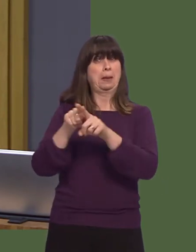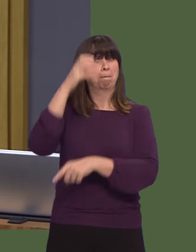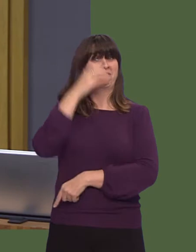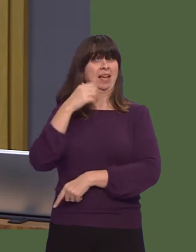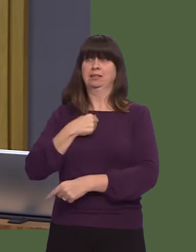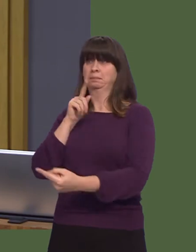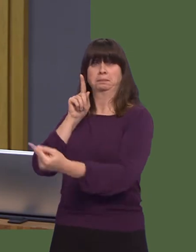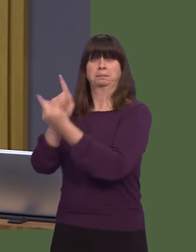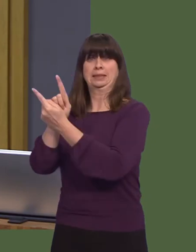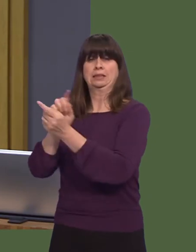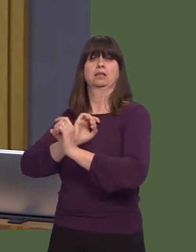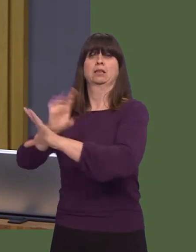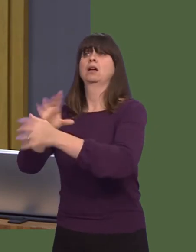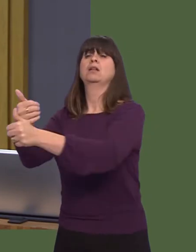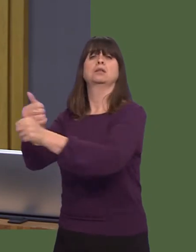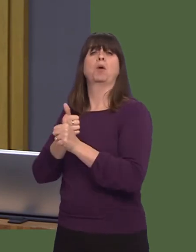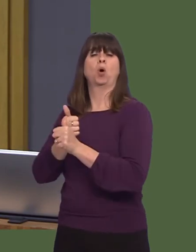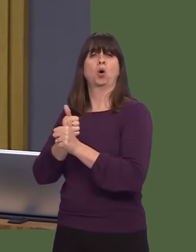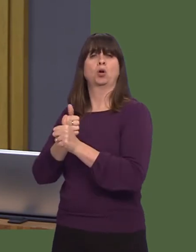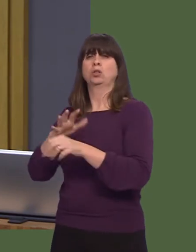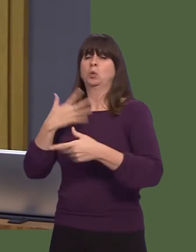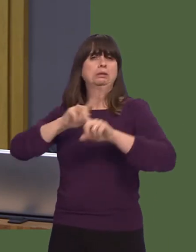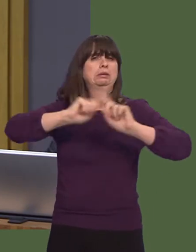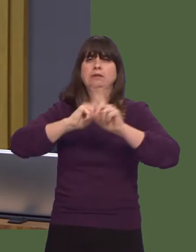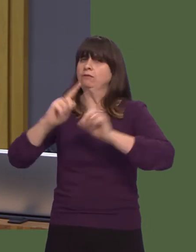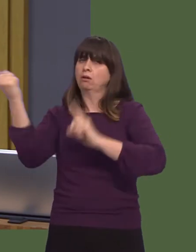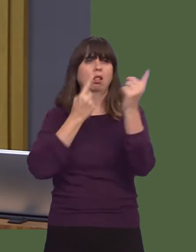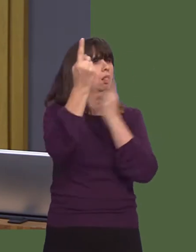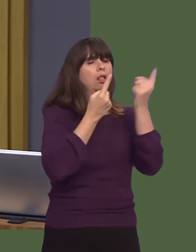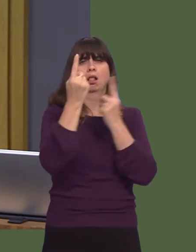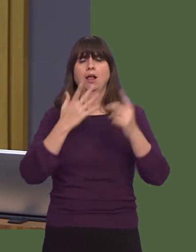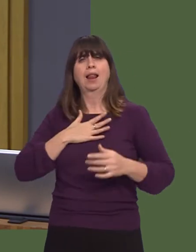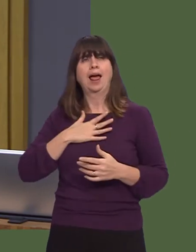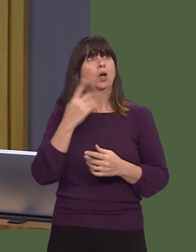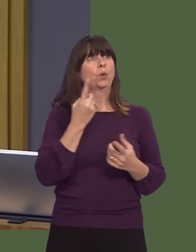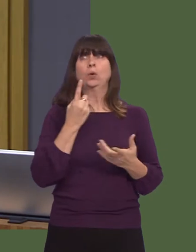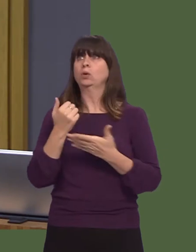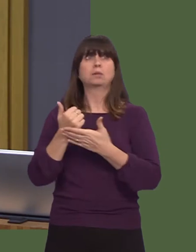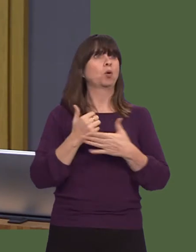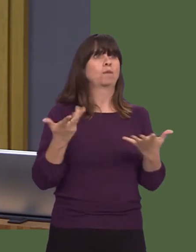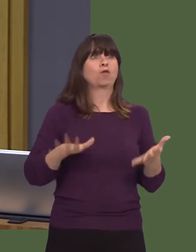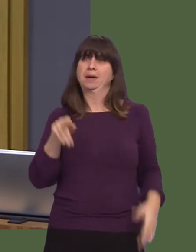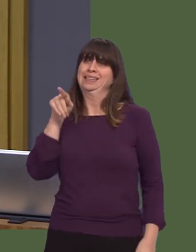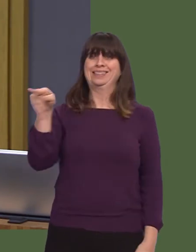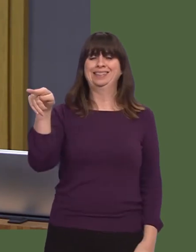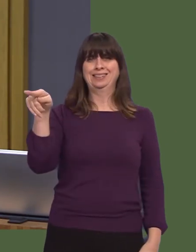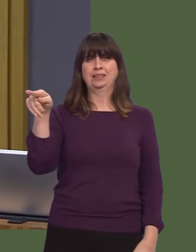cyswllt, yn caniat·u i Gymru allu bod yn arloesol yn y gofal y mae'n ei roi i bobl